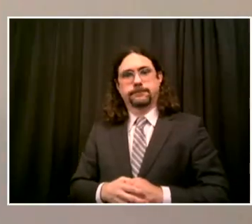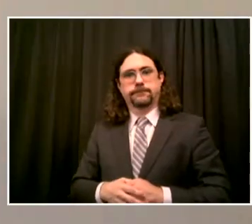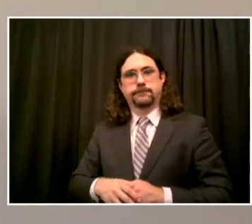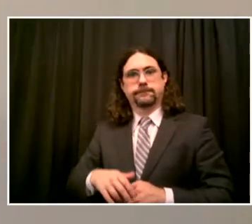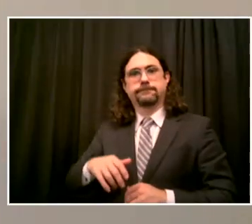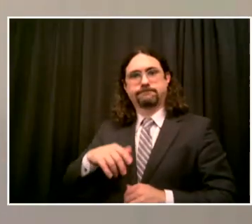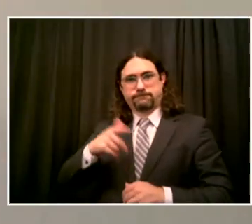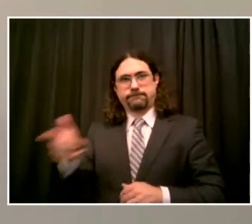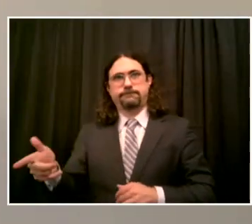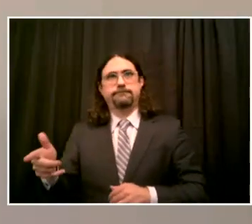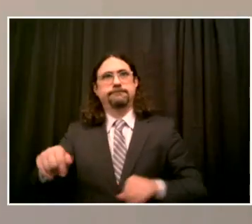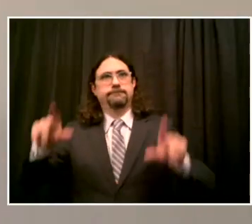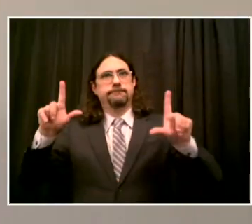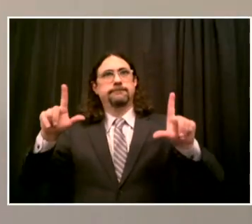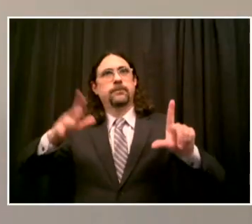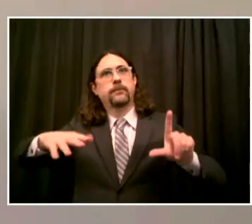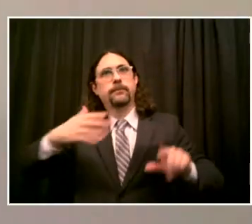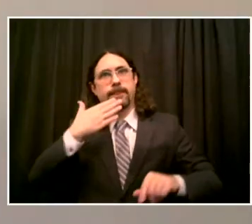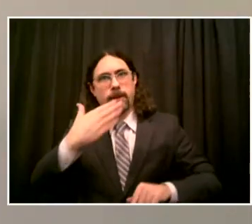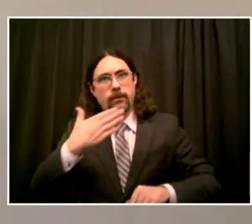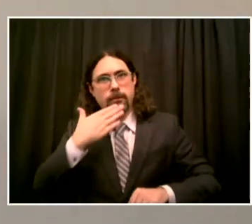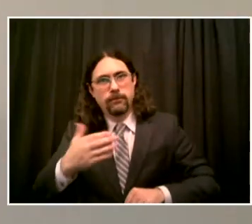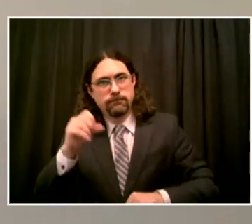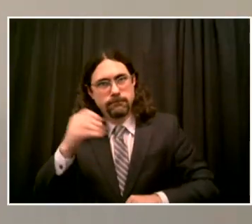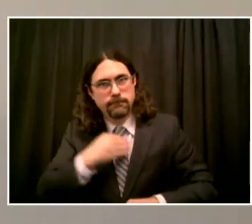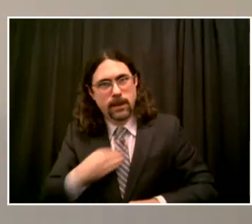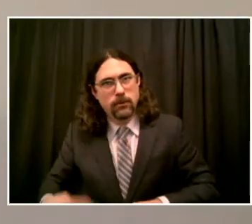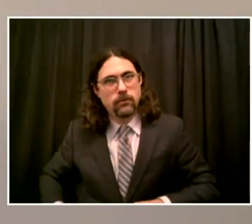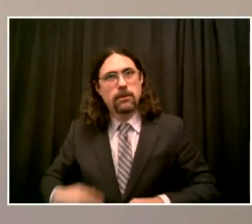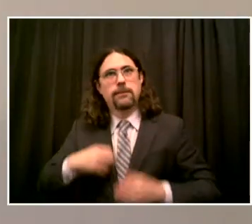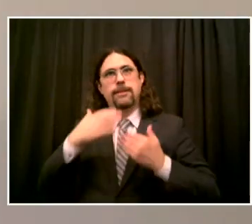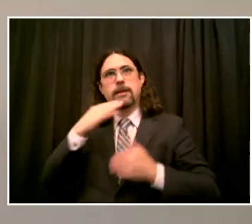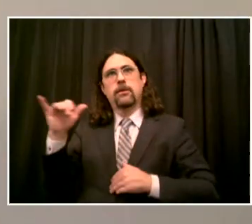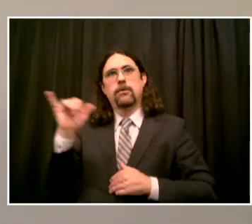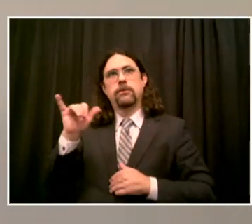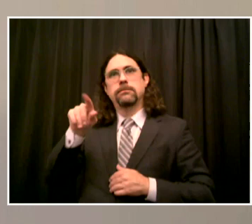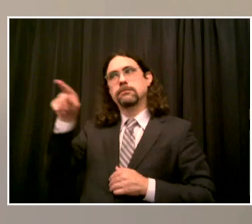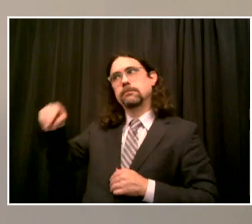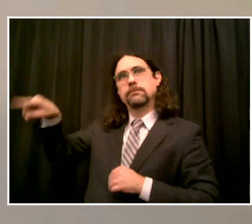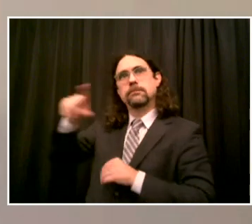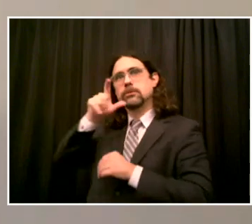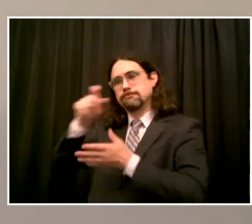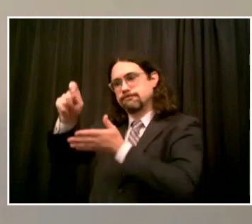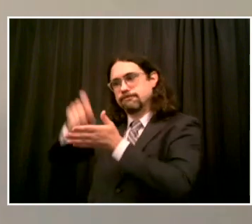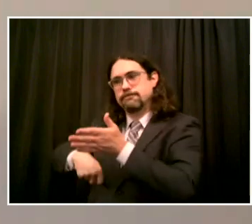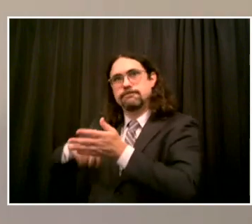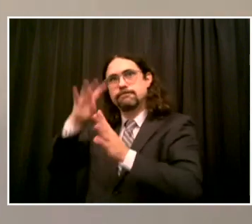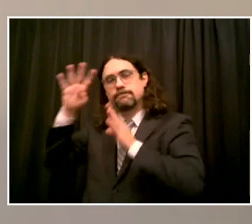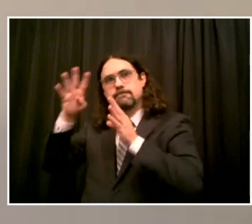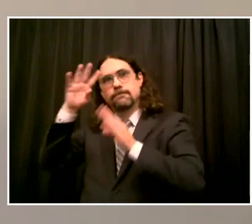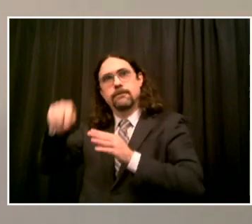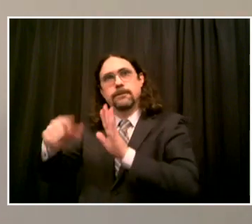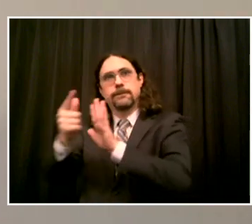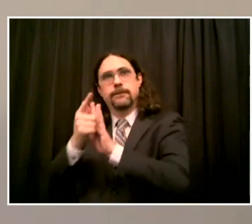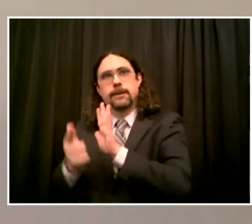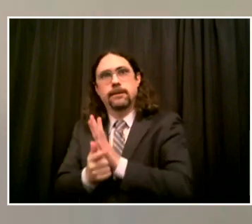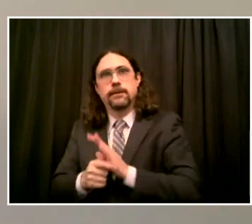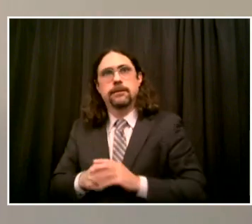MEMBER MOYA. THANK YOU, MR. MAYOR. I WANT TO START BY THANKING SOME PEOPLE WHO WERE INSTRUMENTAL IN DEVELOPING AND